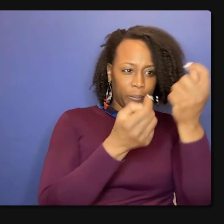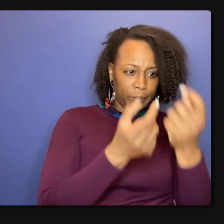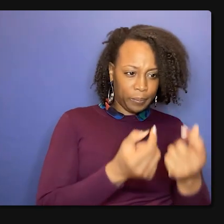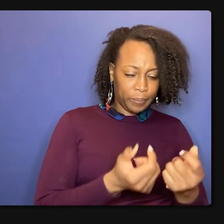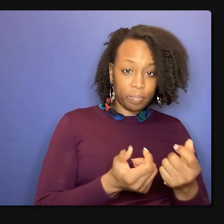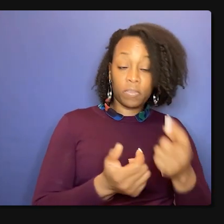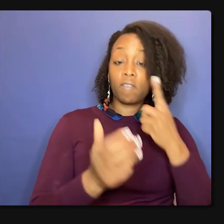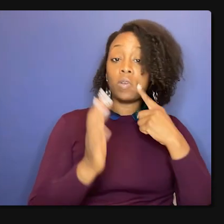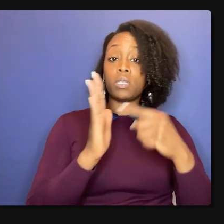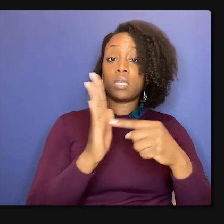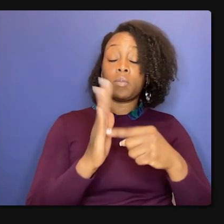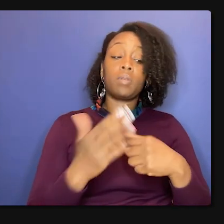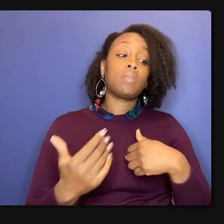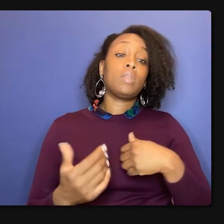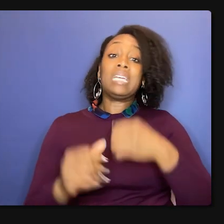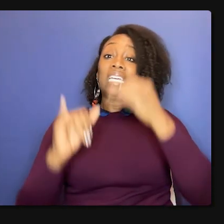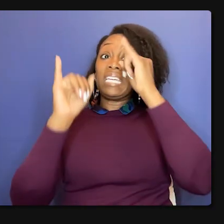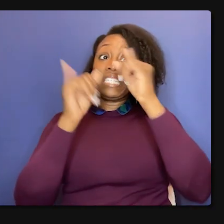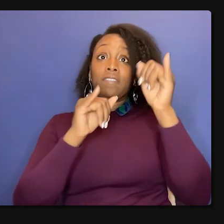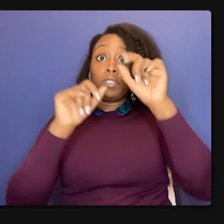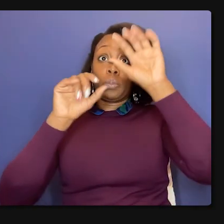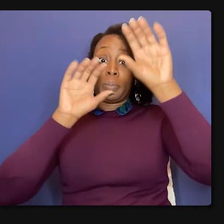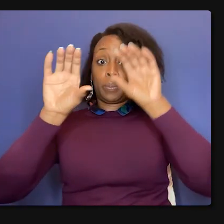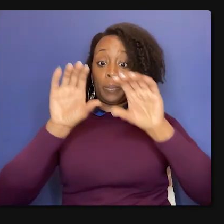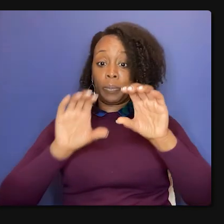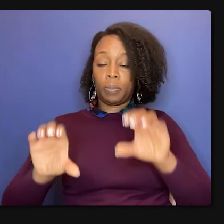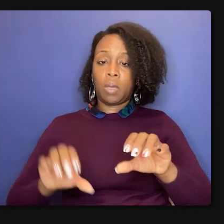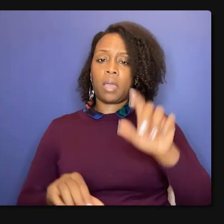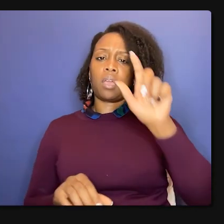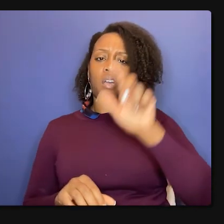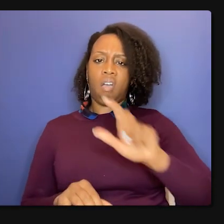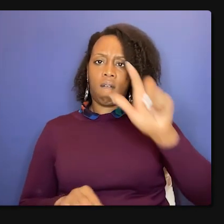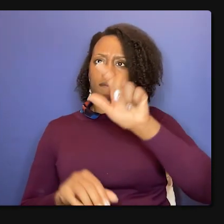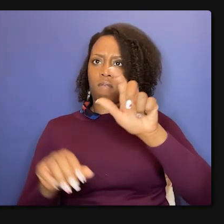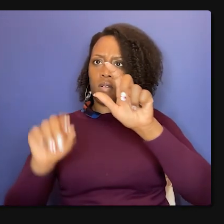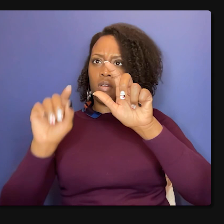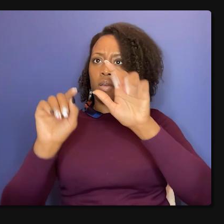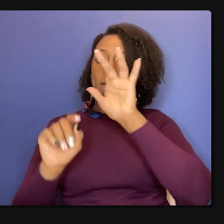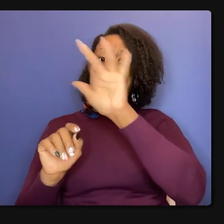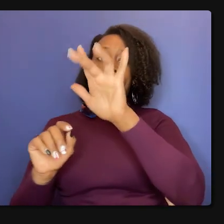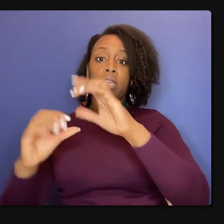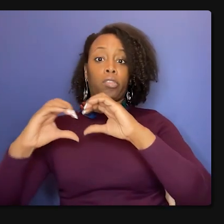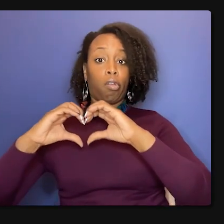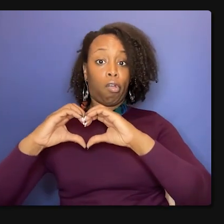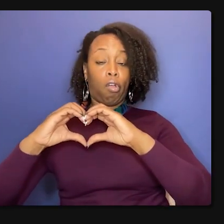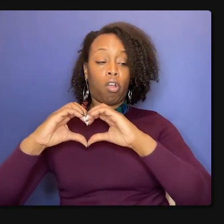For example, I can hover over individual consoles and select the little heart icon.